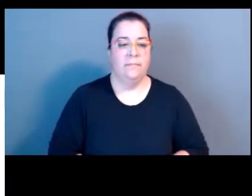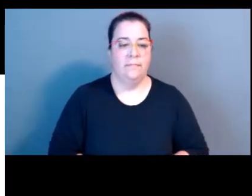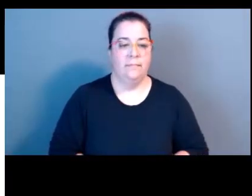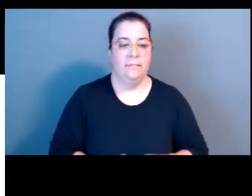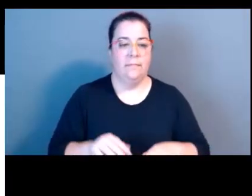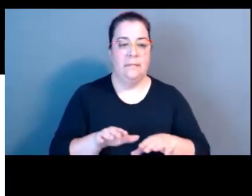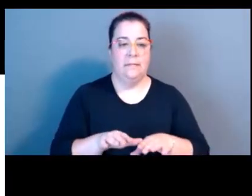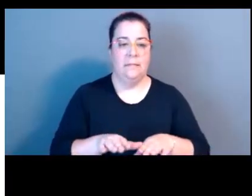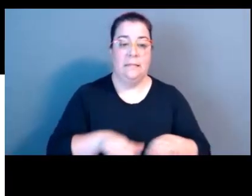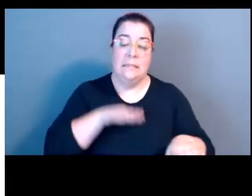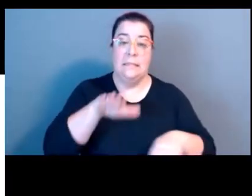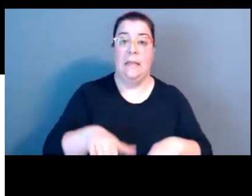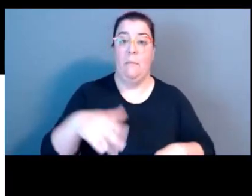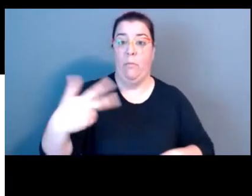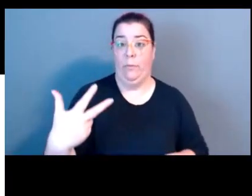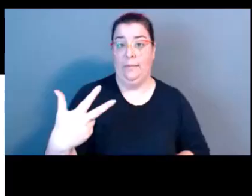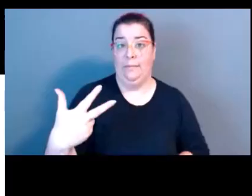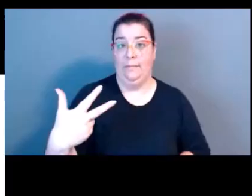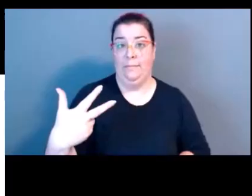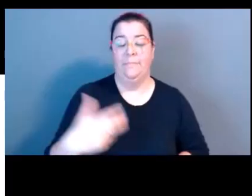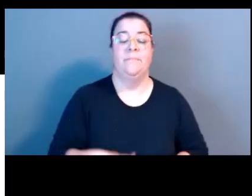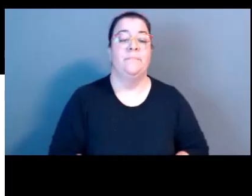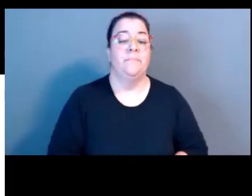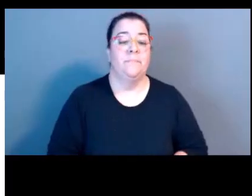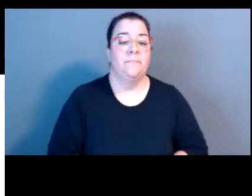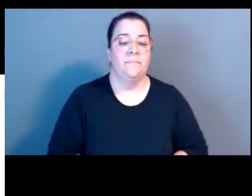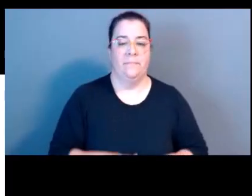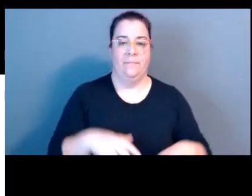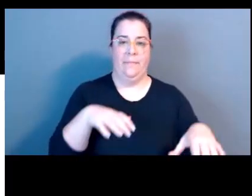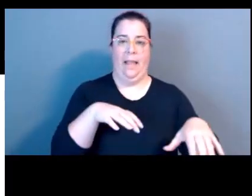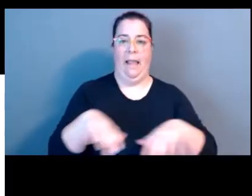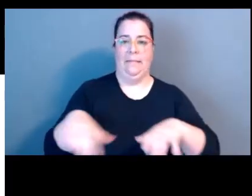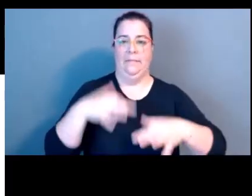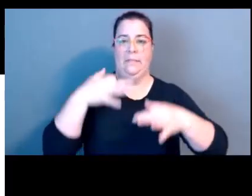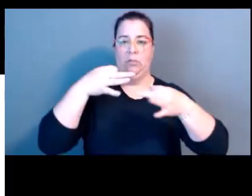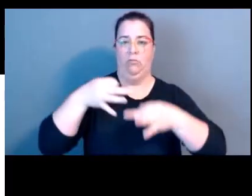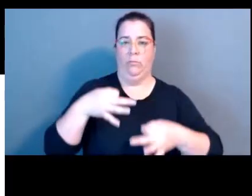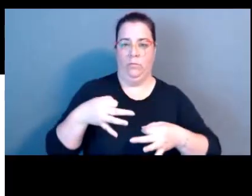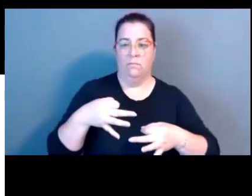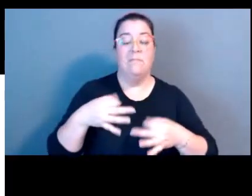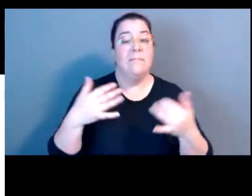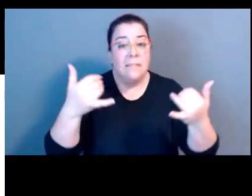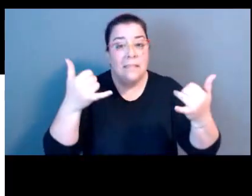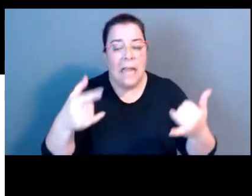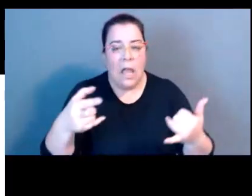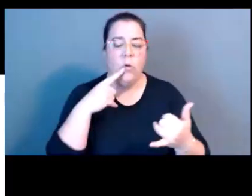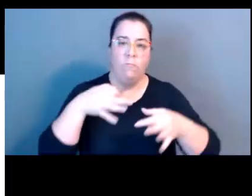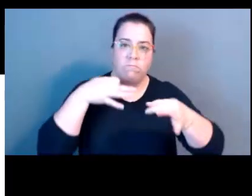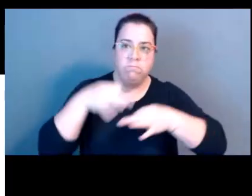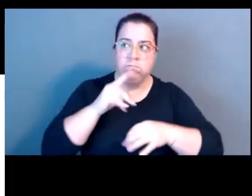Once you reach the third step, Activity Description, you'll need to describe the proposed activities.